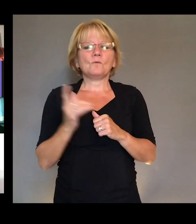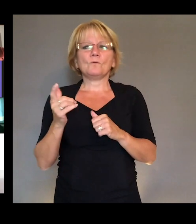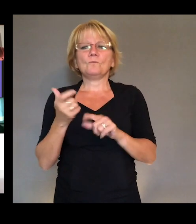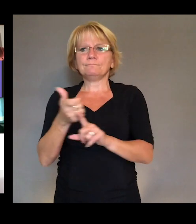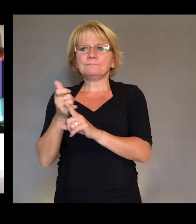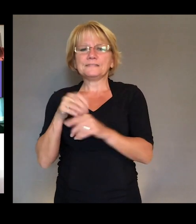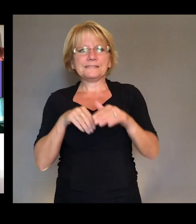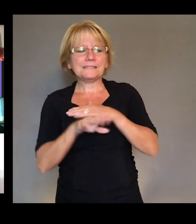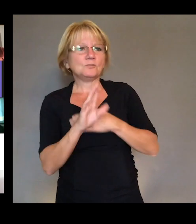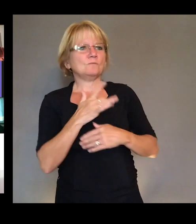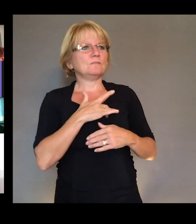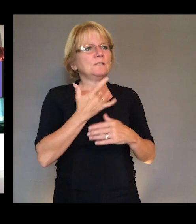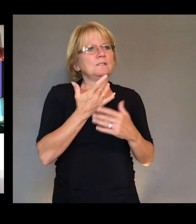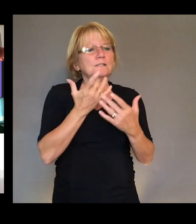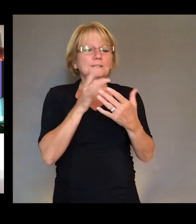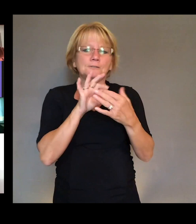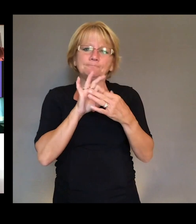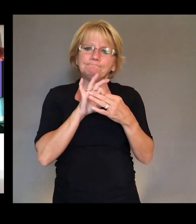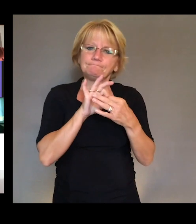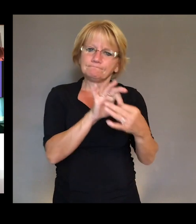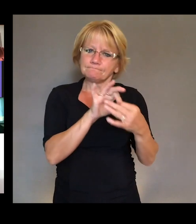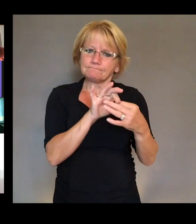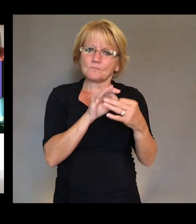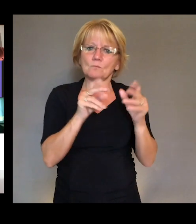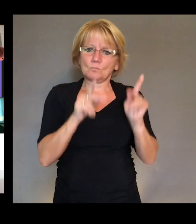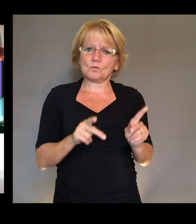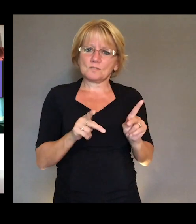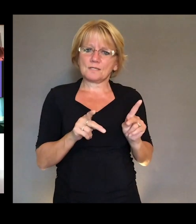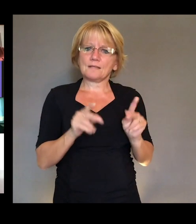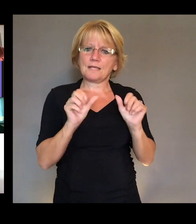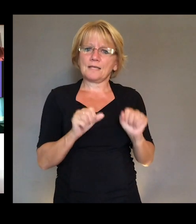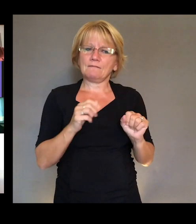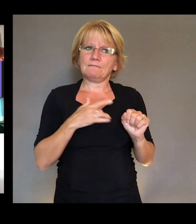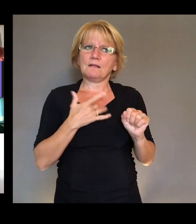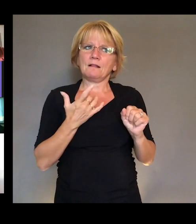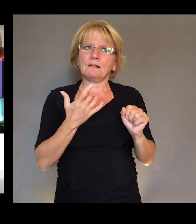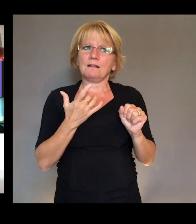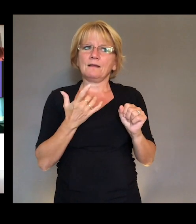So to find that relational person that they could really hold on to,